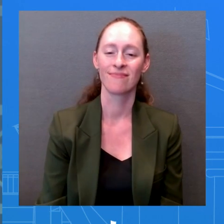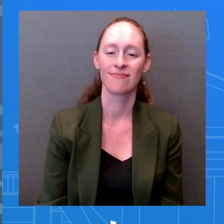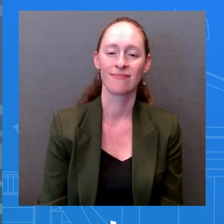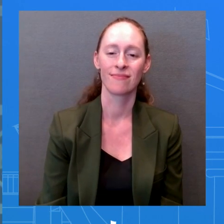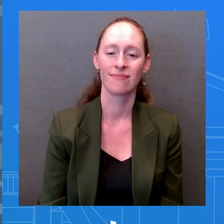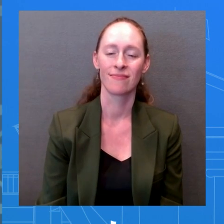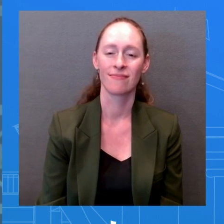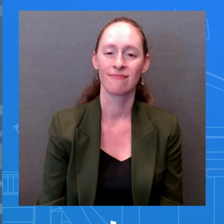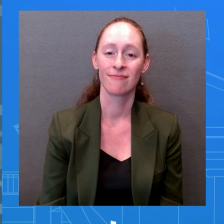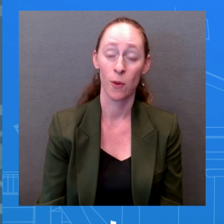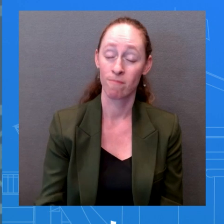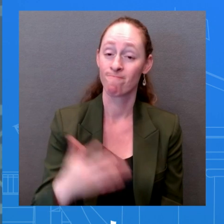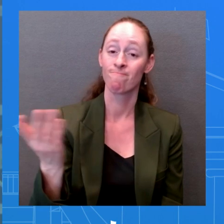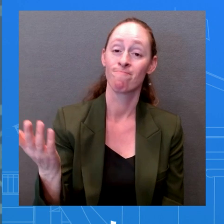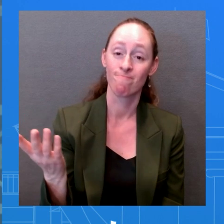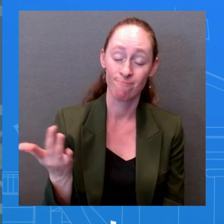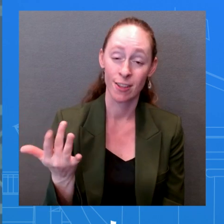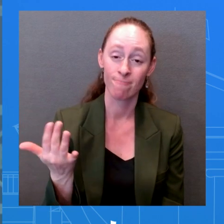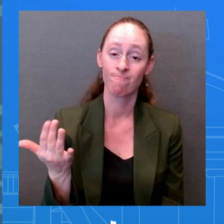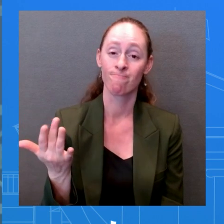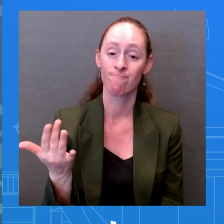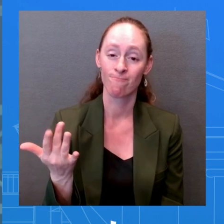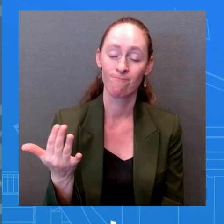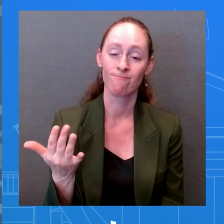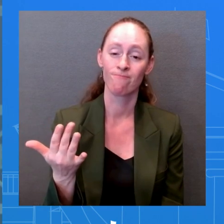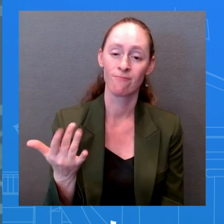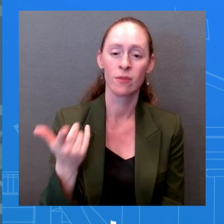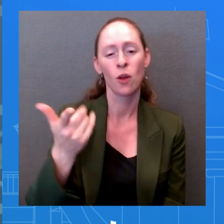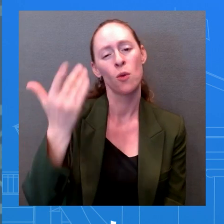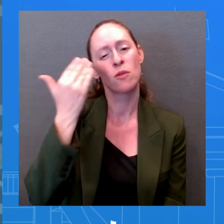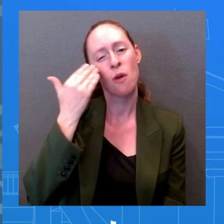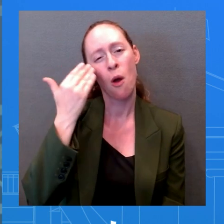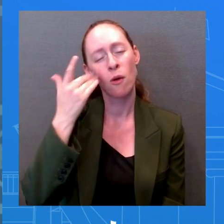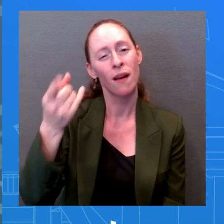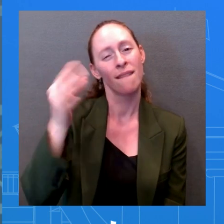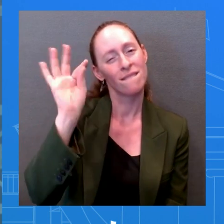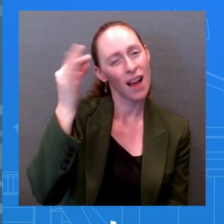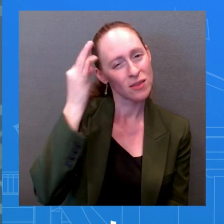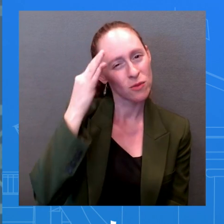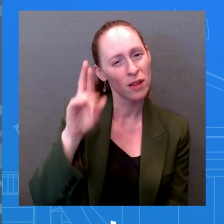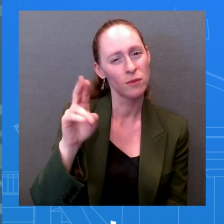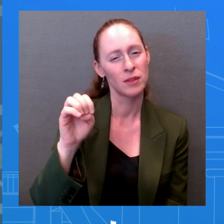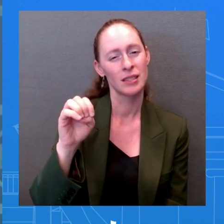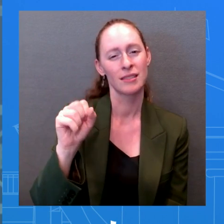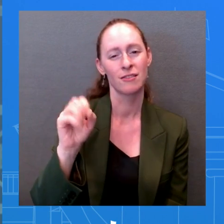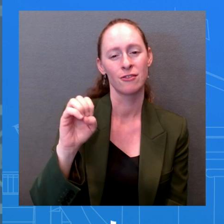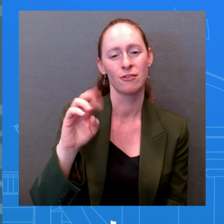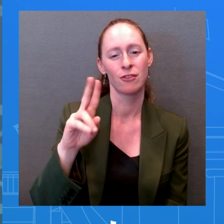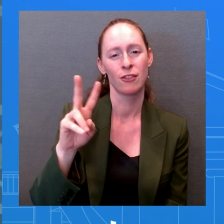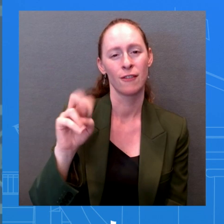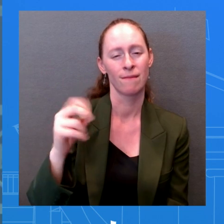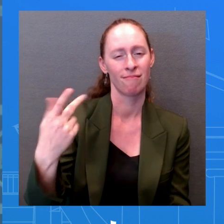the Federal Reserve is independent. One of -- one of the areas that is a part of the President's plan